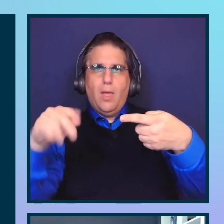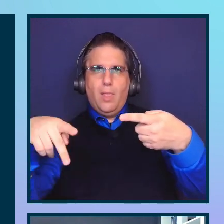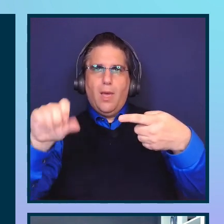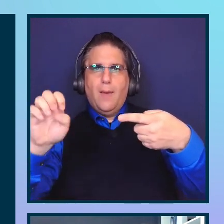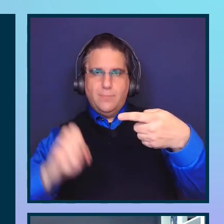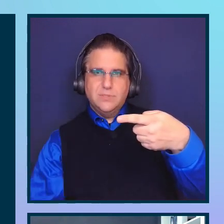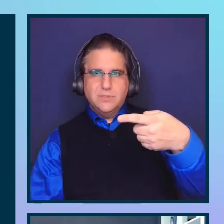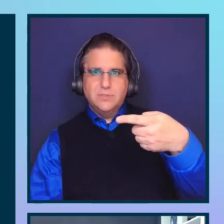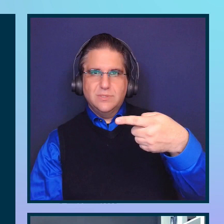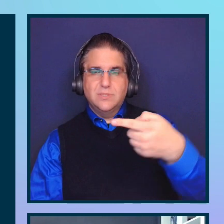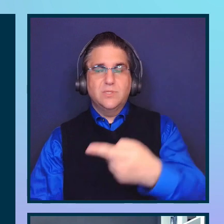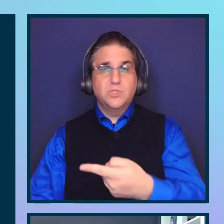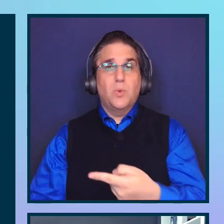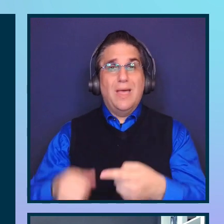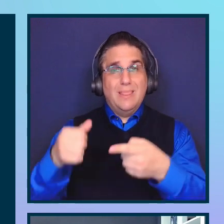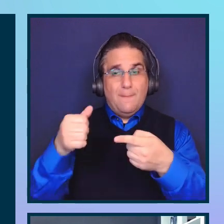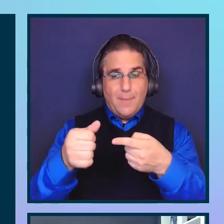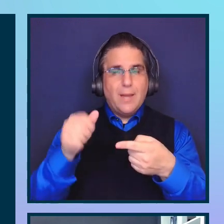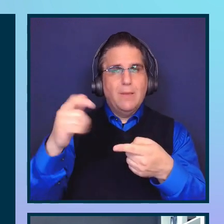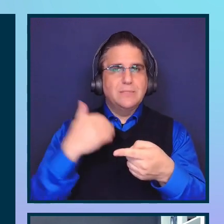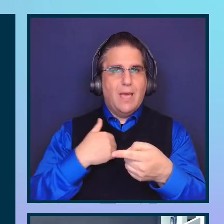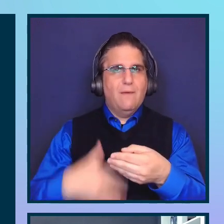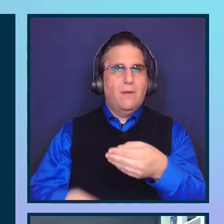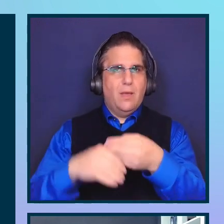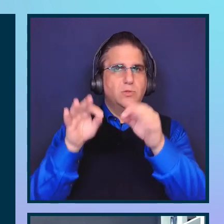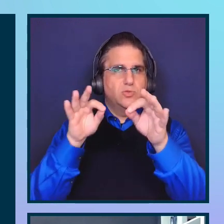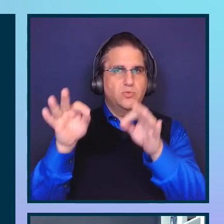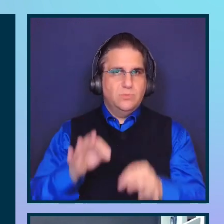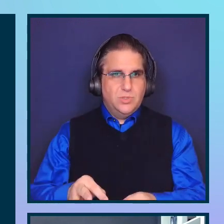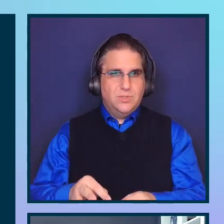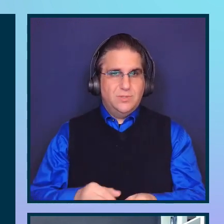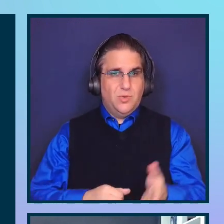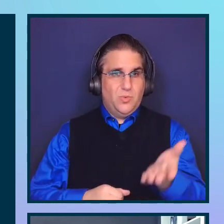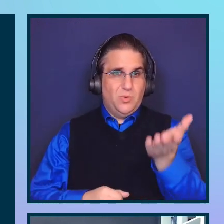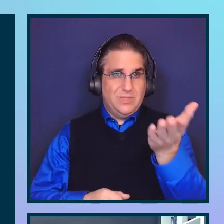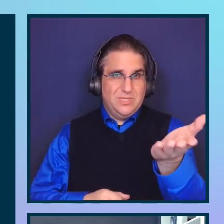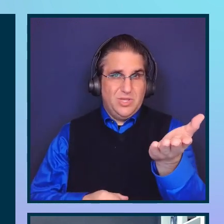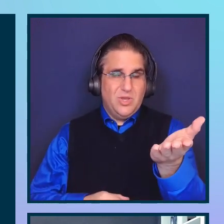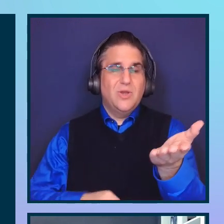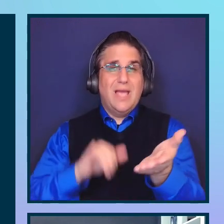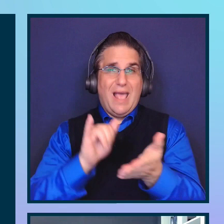But the reason I put this here is because we need to know when we decide this, that that element should announce to the screen reader